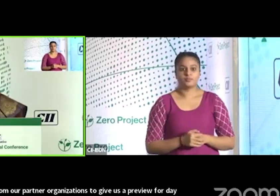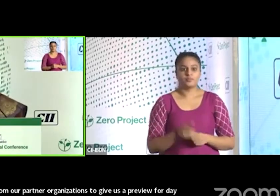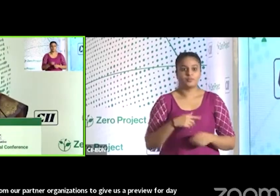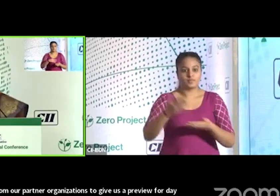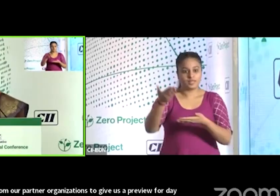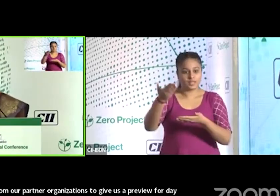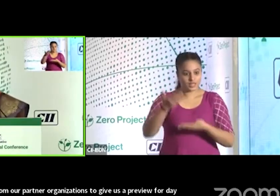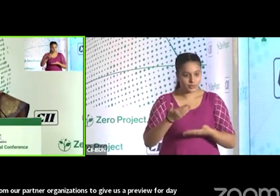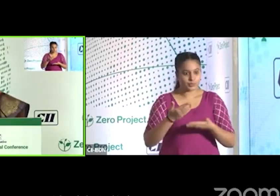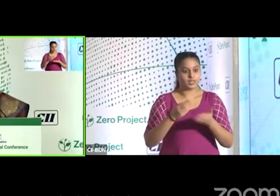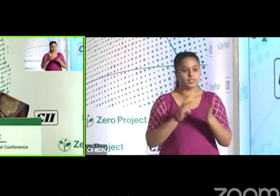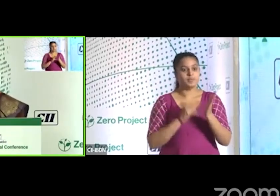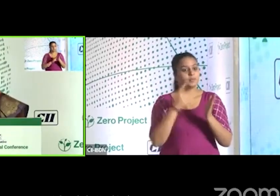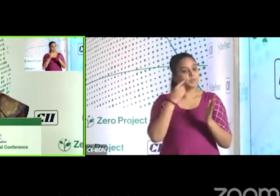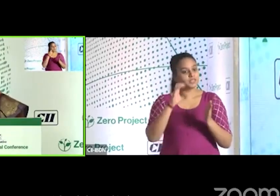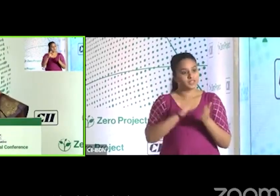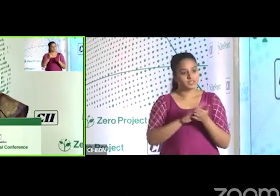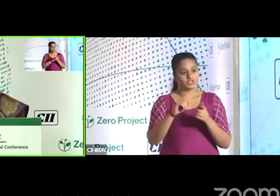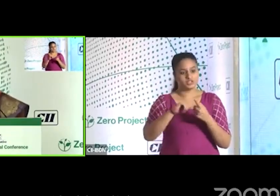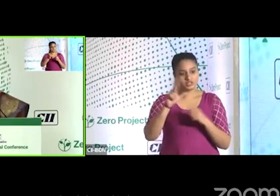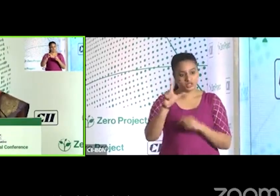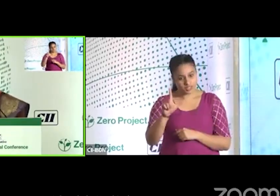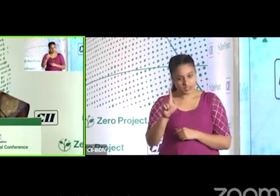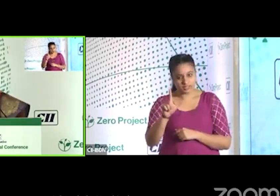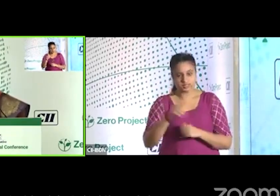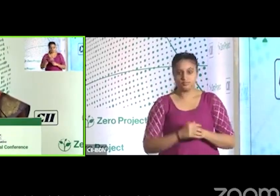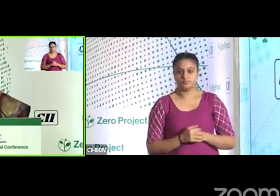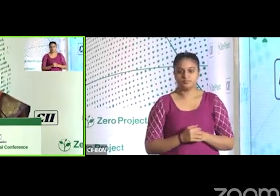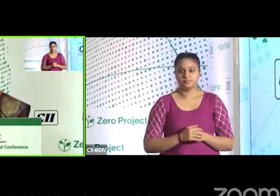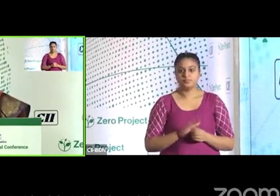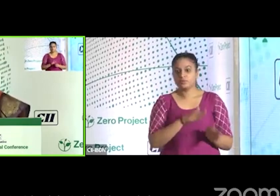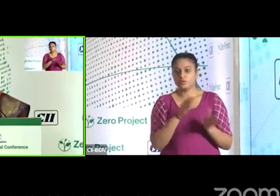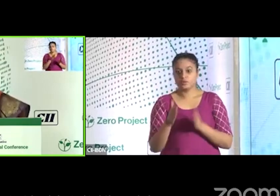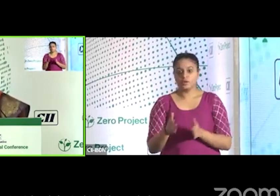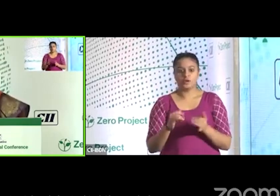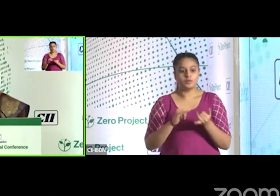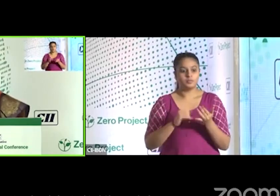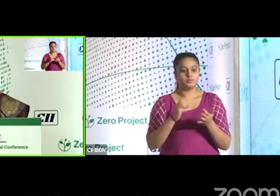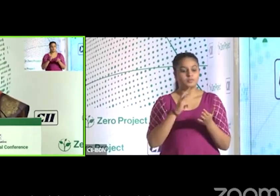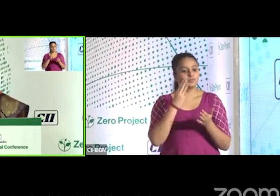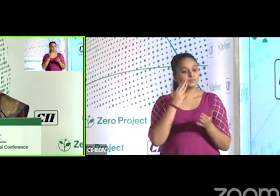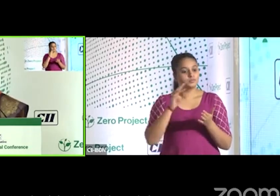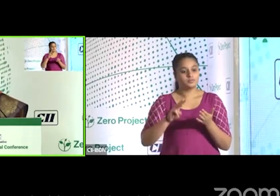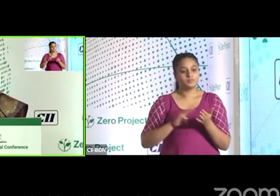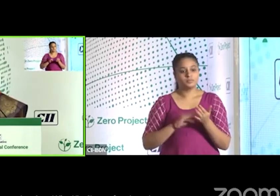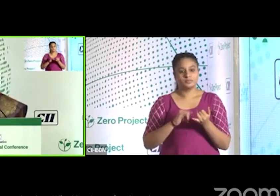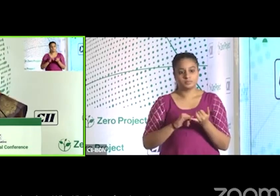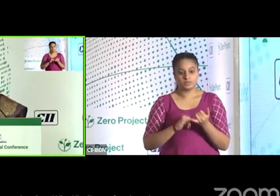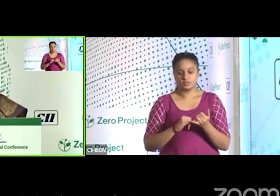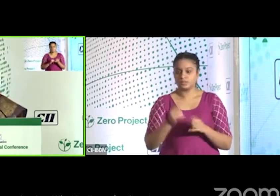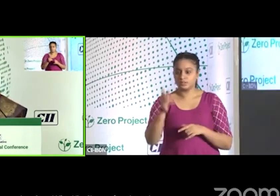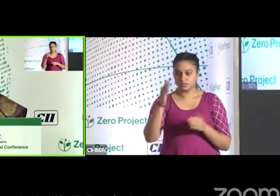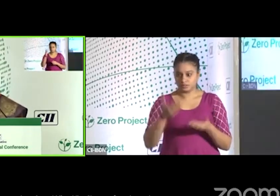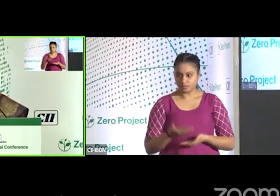Director zero Project Austria and Ms.. Meera Shenoy, founder and CEO, Youth for Jobs, to please